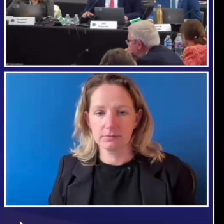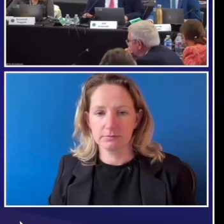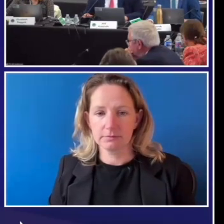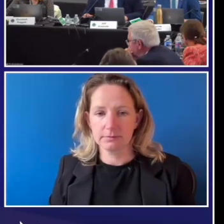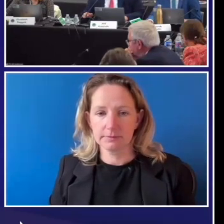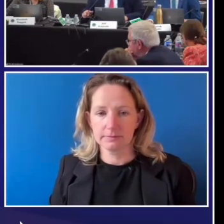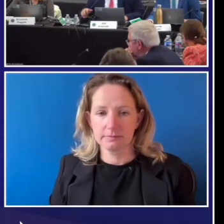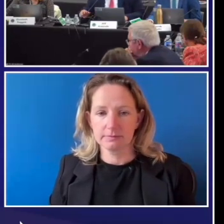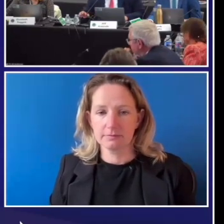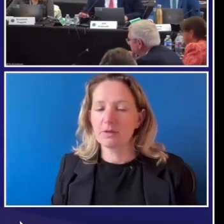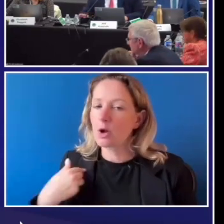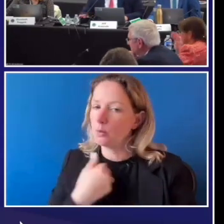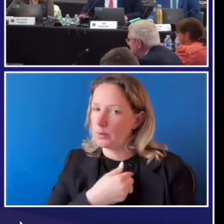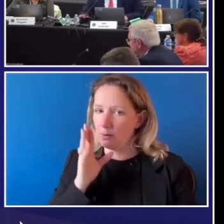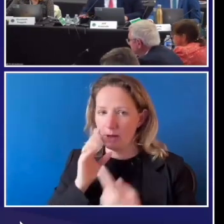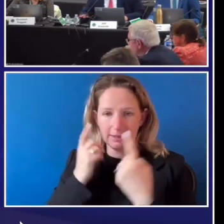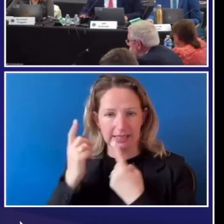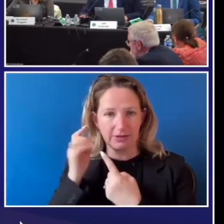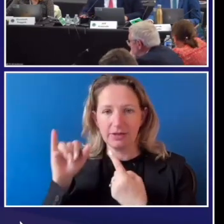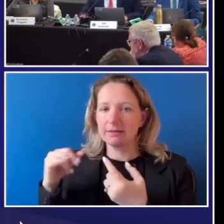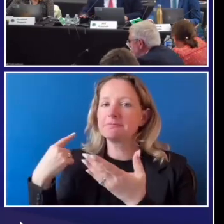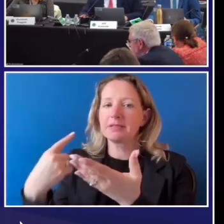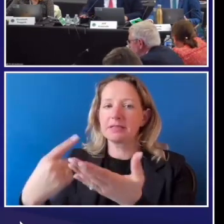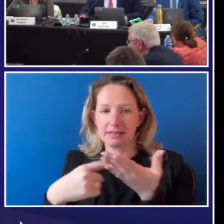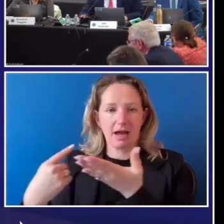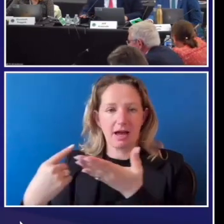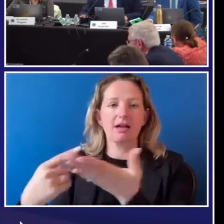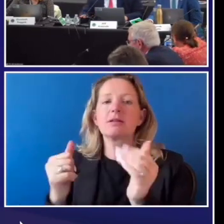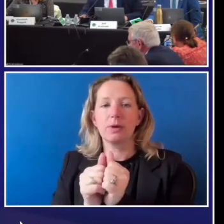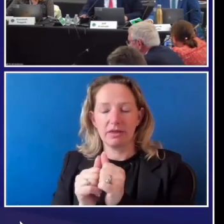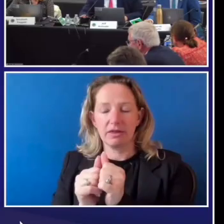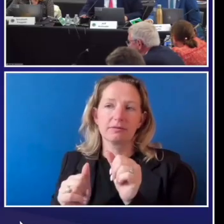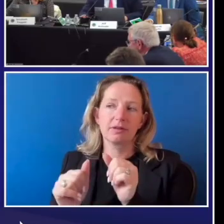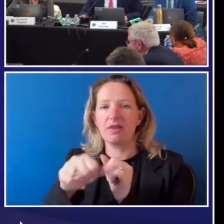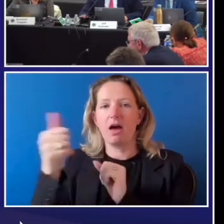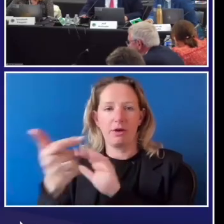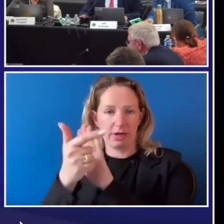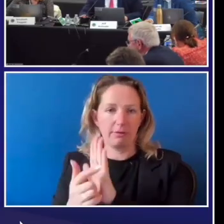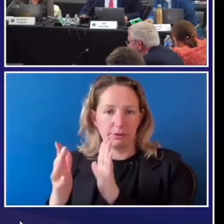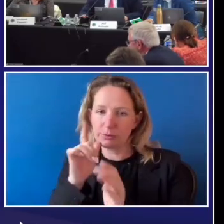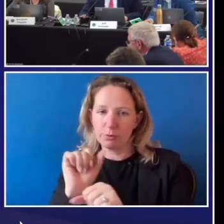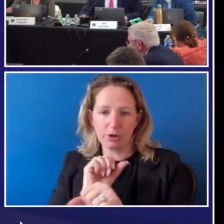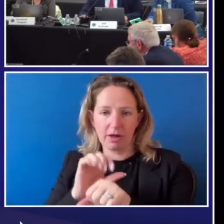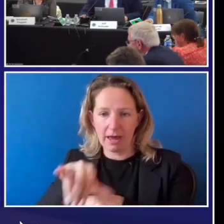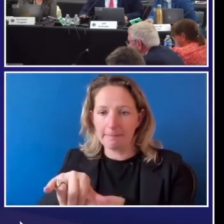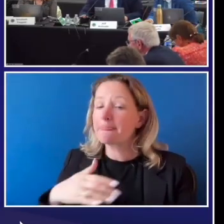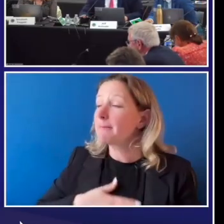We'll take that one back, discuss it with some of the other council that worked on this. And if you can, please send that to us in an email just